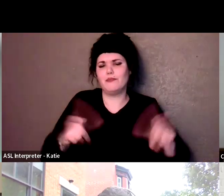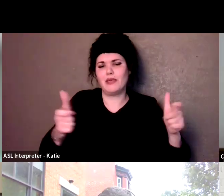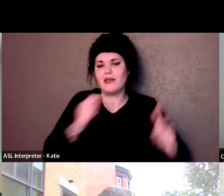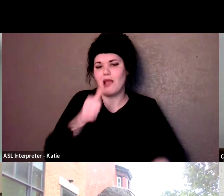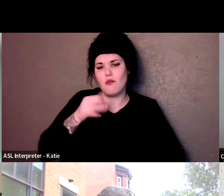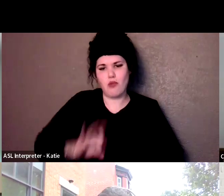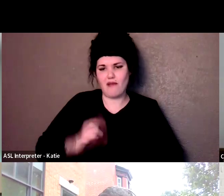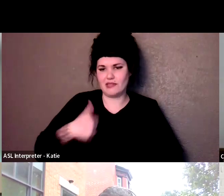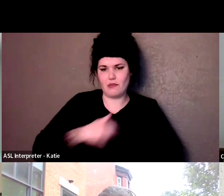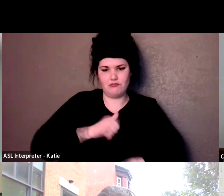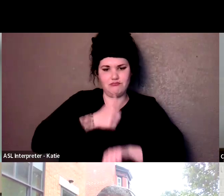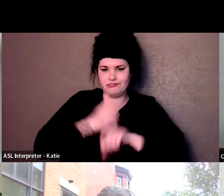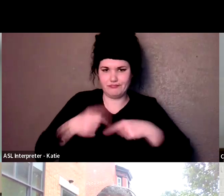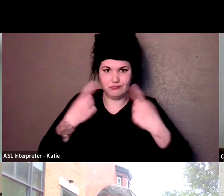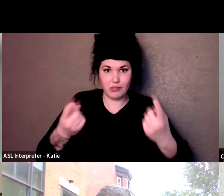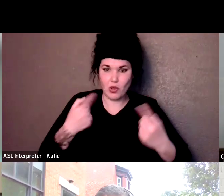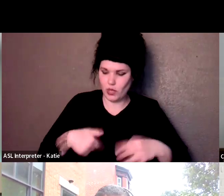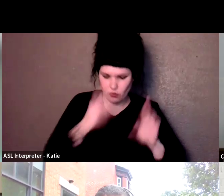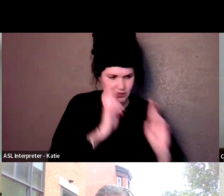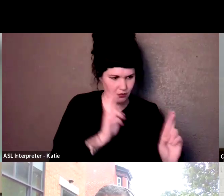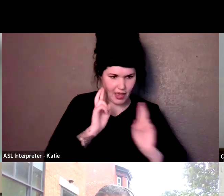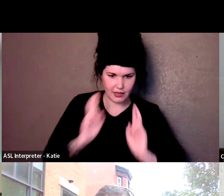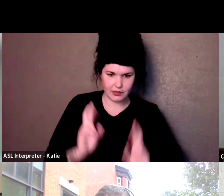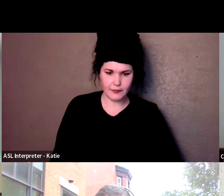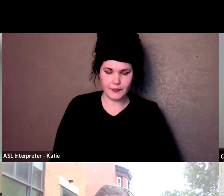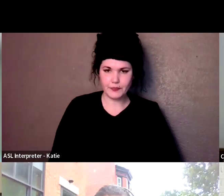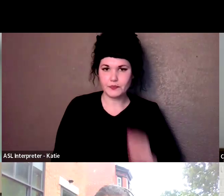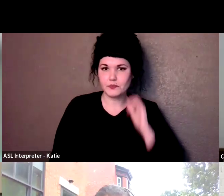have a lot of respect for that. Another thing that's worth mentioning quickly is that on the